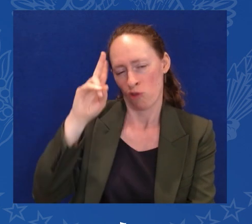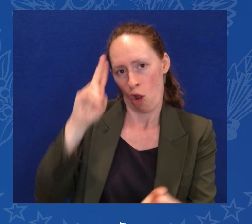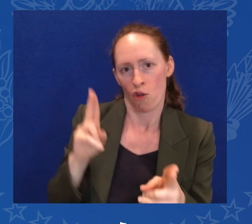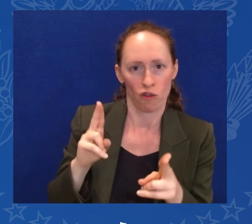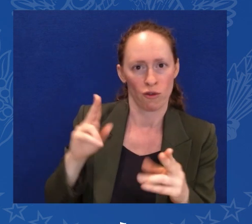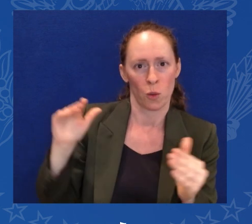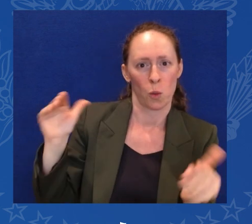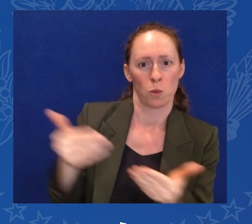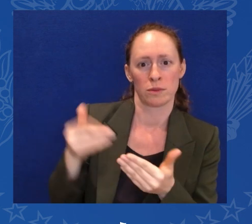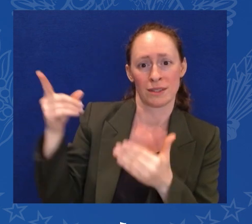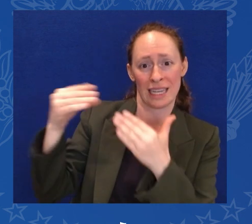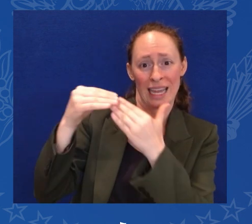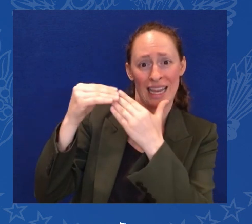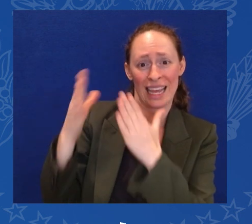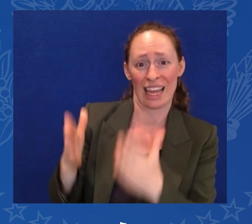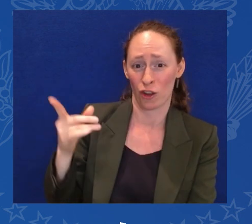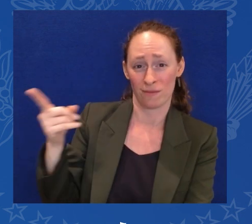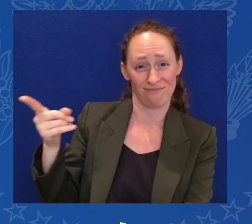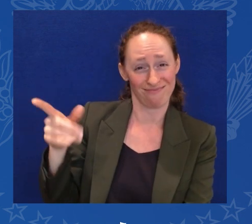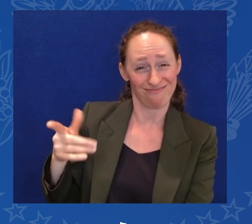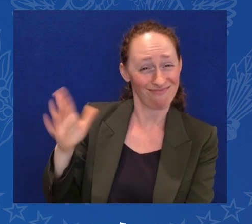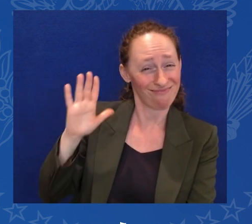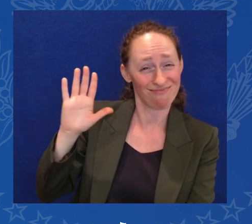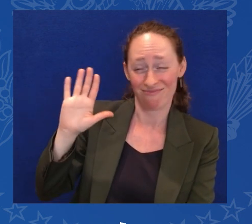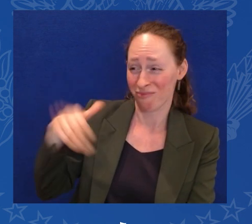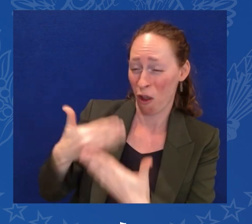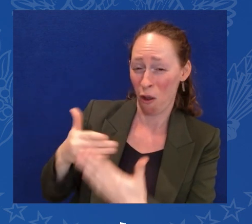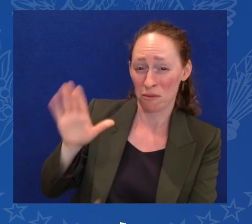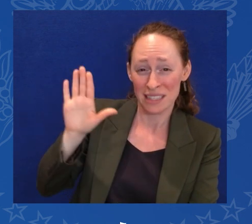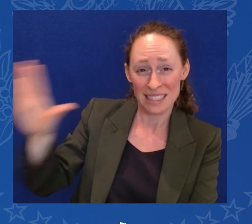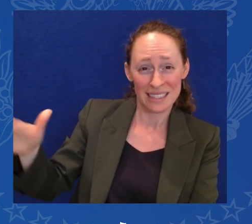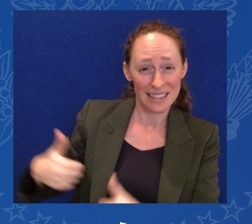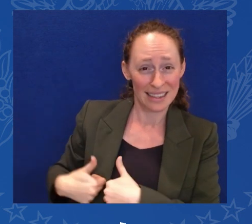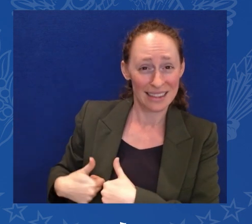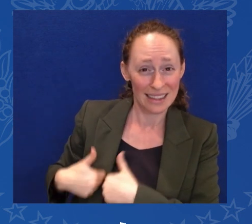And Reverend Wheeler Parker, Jr., just also shared with me that he and his wife